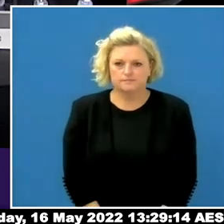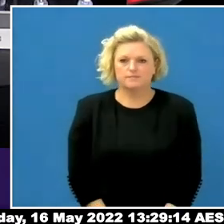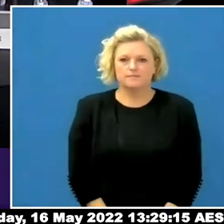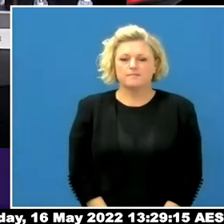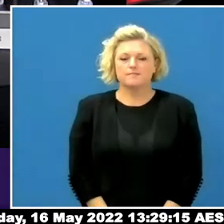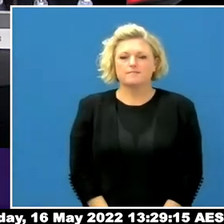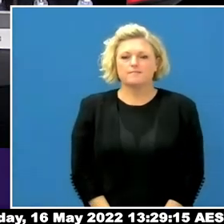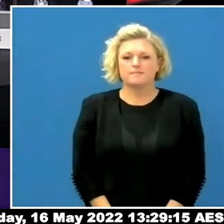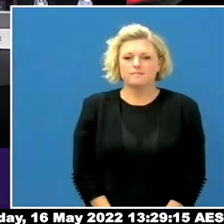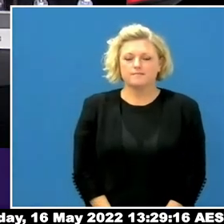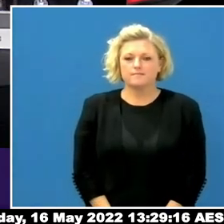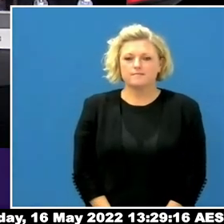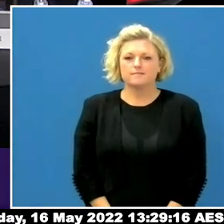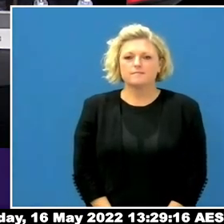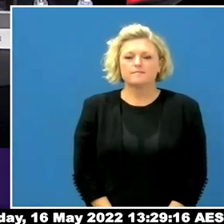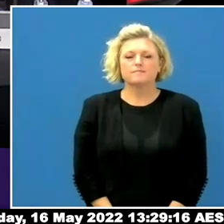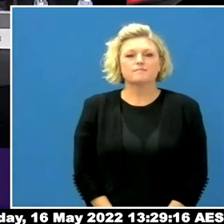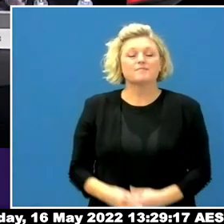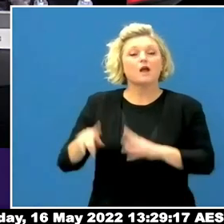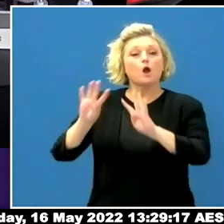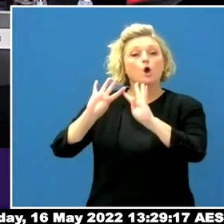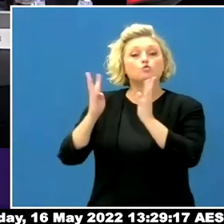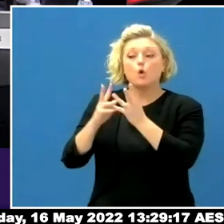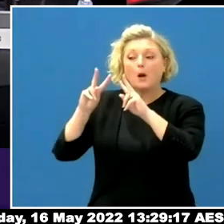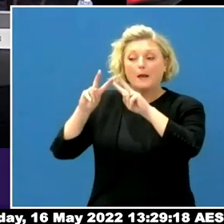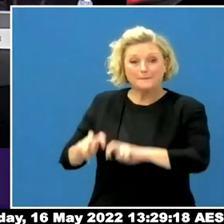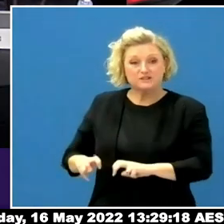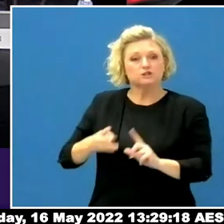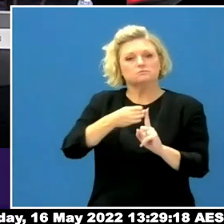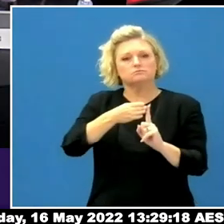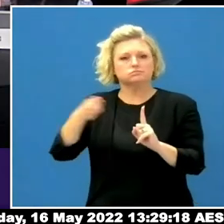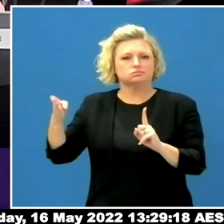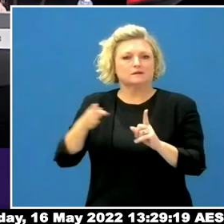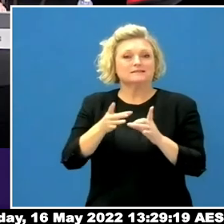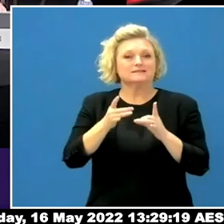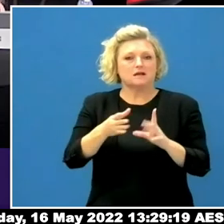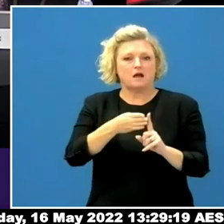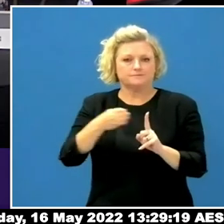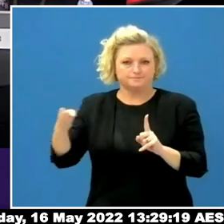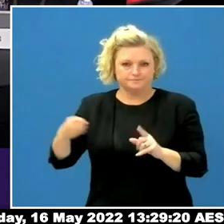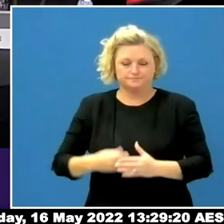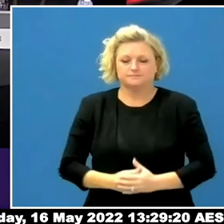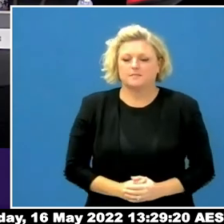The Royal Commission is resumed. Yes, Mr Fogarty. Yes, thank you, Chair.